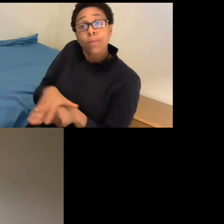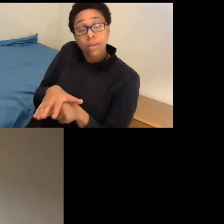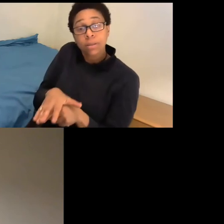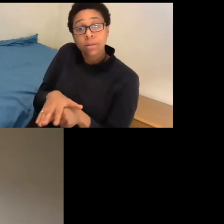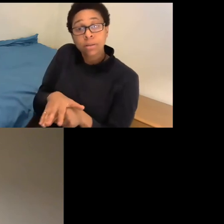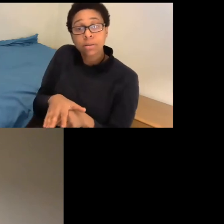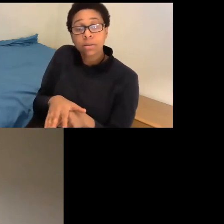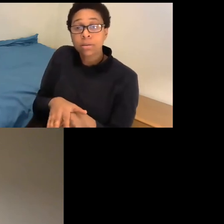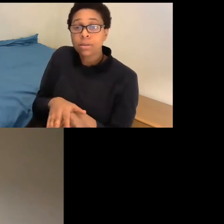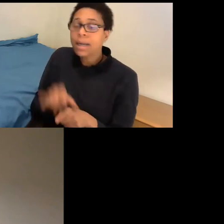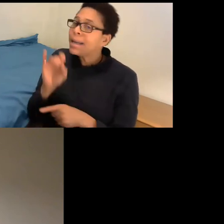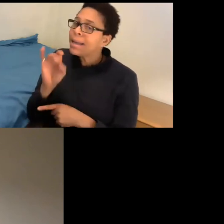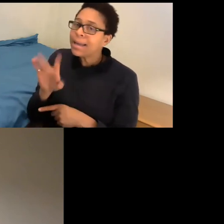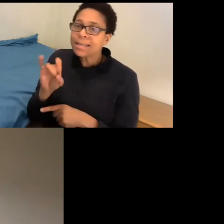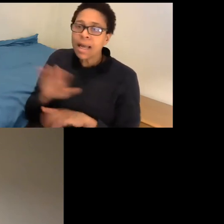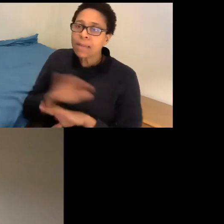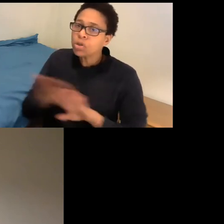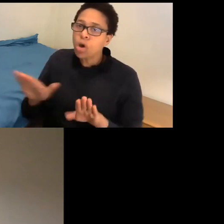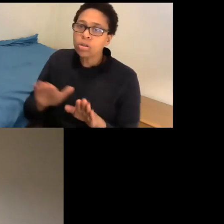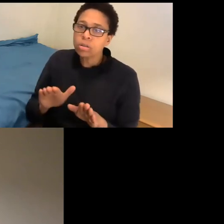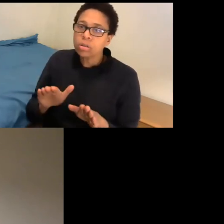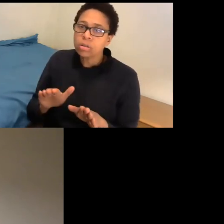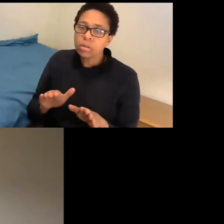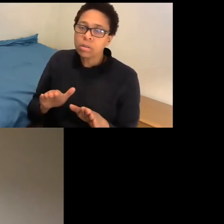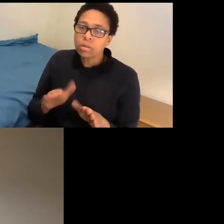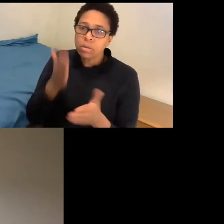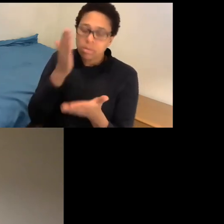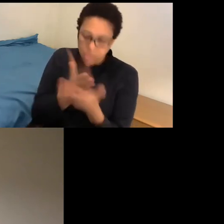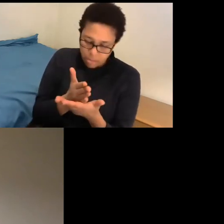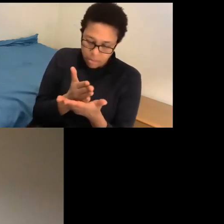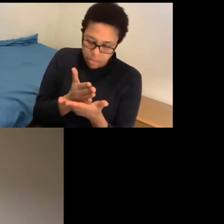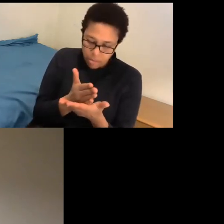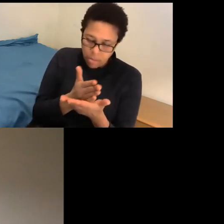white, right, you can find egalitarian, very strongly